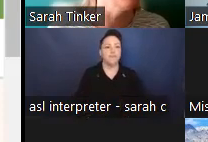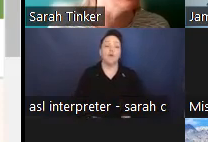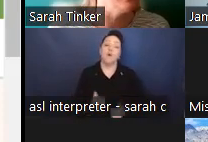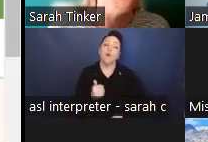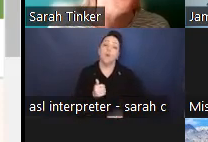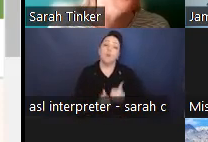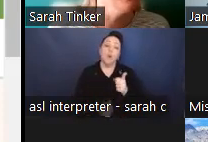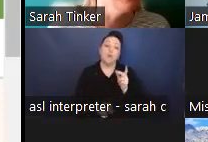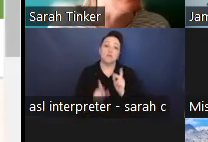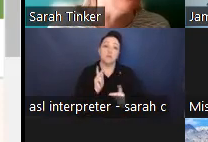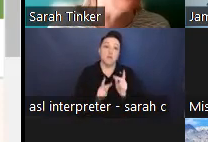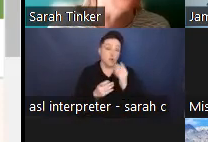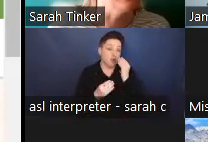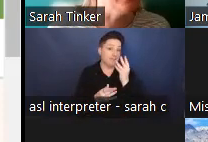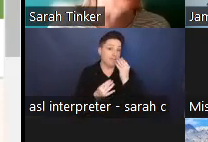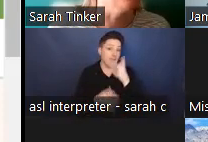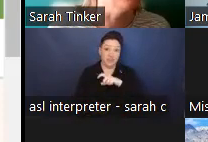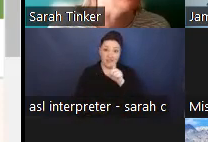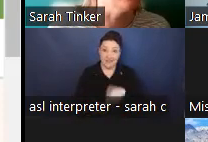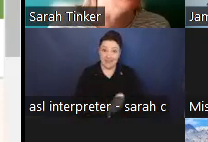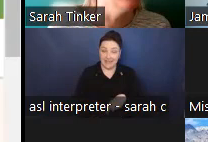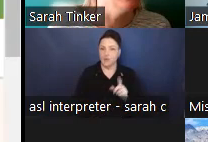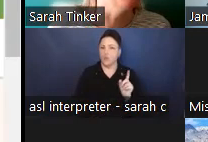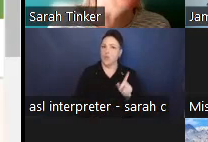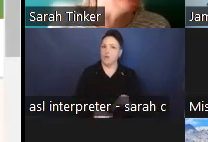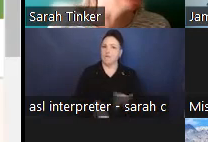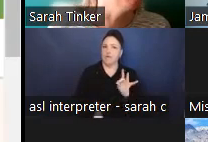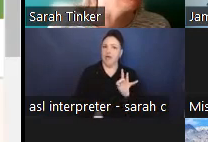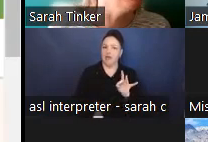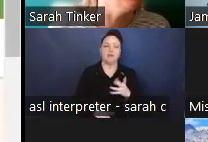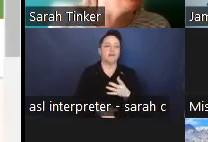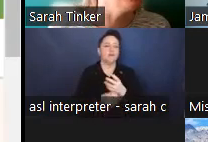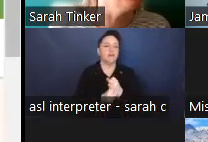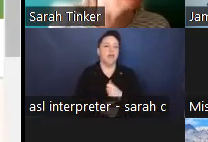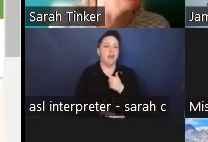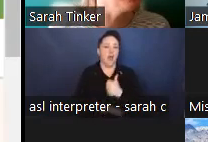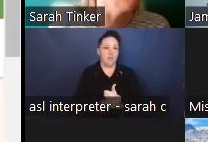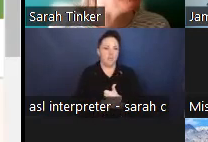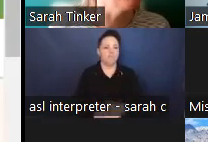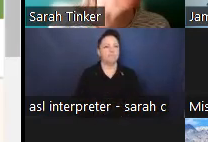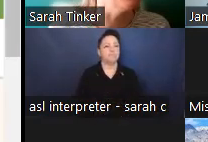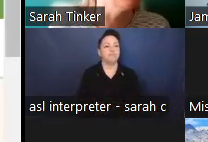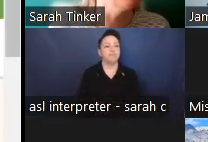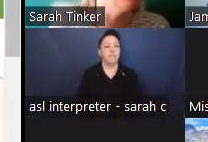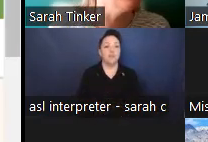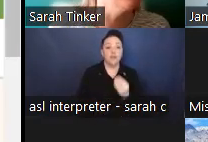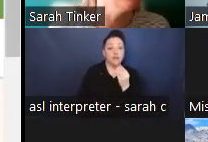understand get help. Under food cash and medical this is a lot of where the SSP content is.